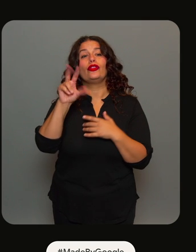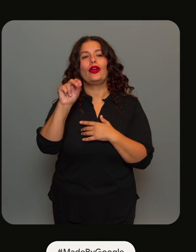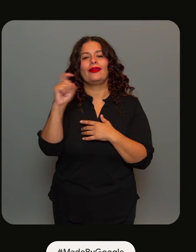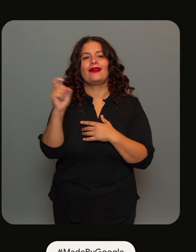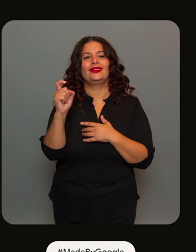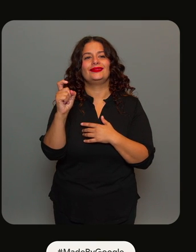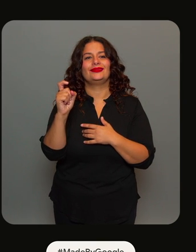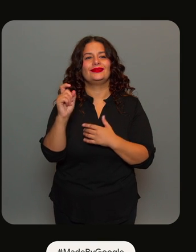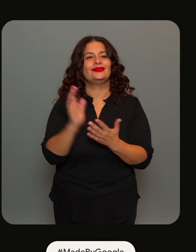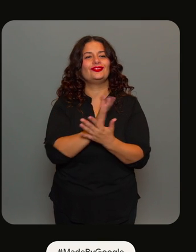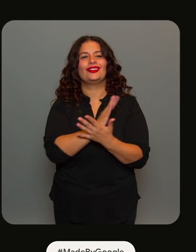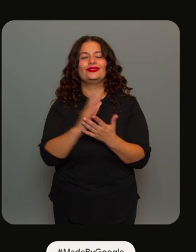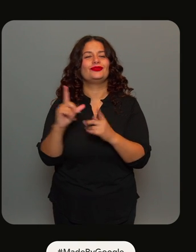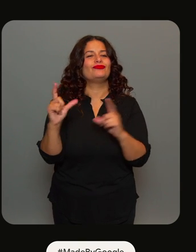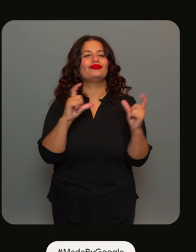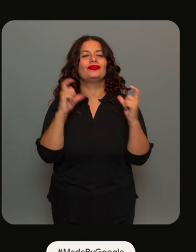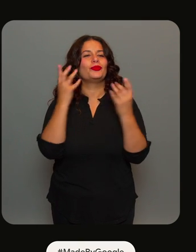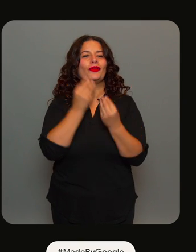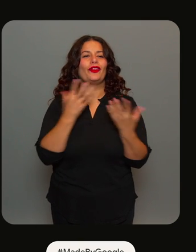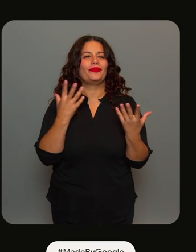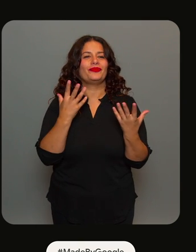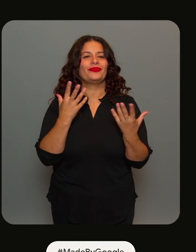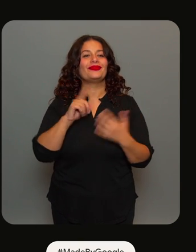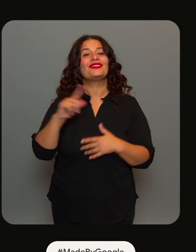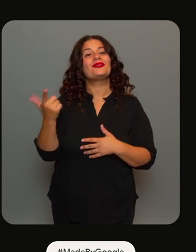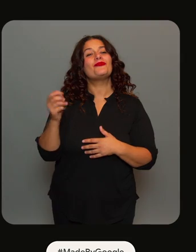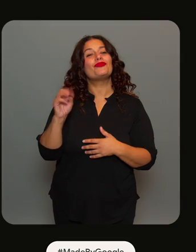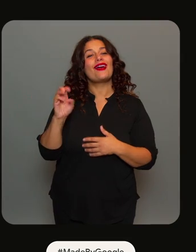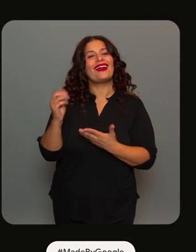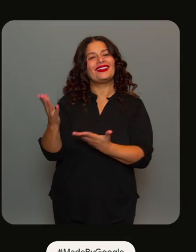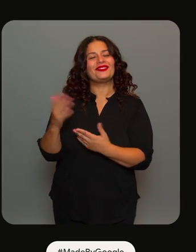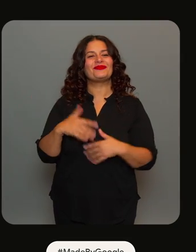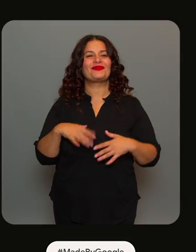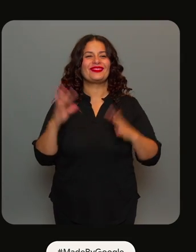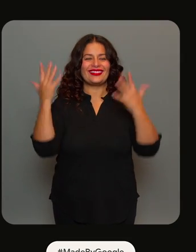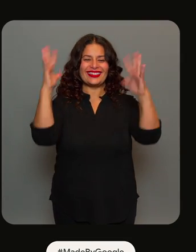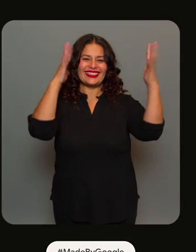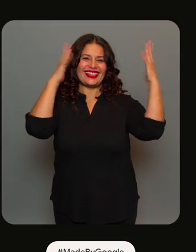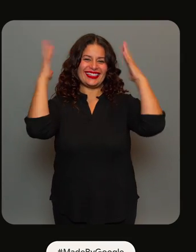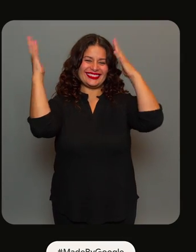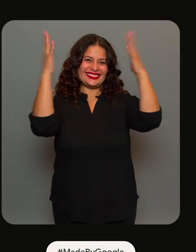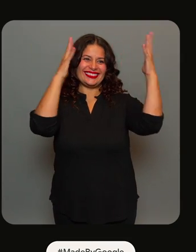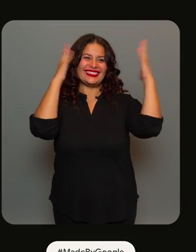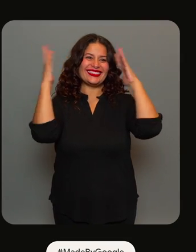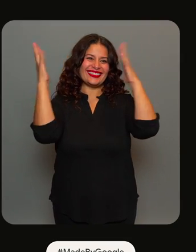Back over to you, Brian.